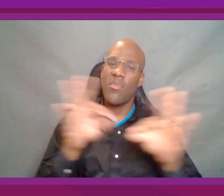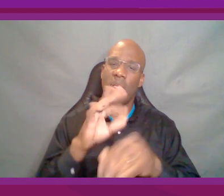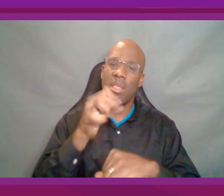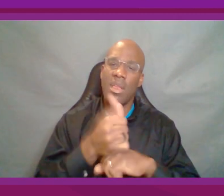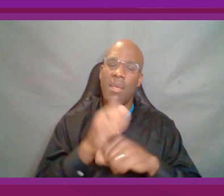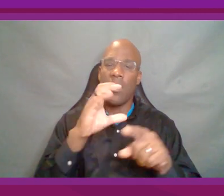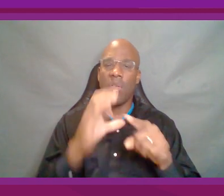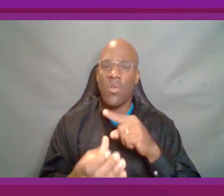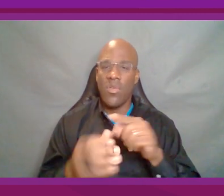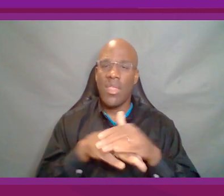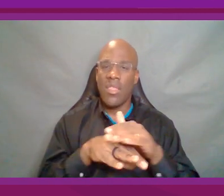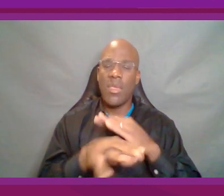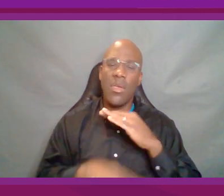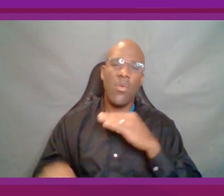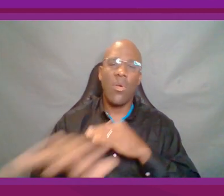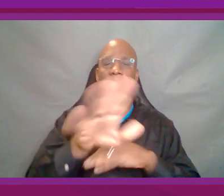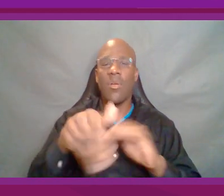creating a culture of accessibility across the enterprise.